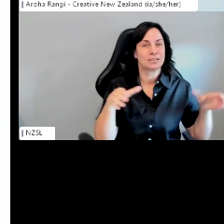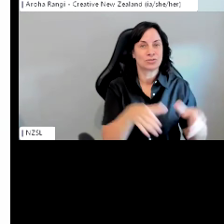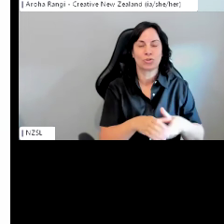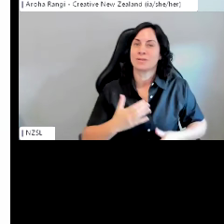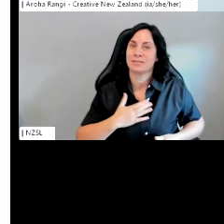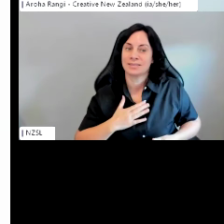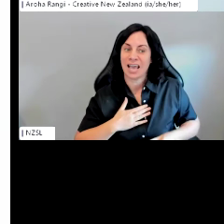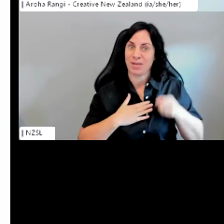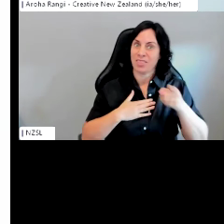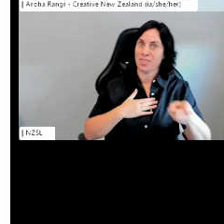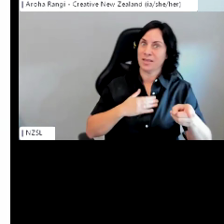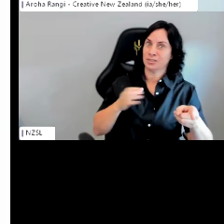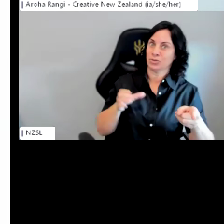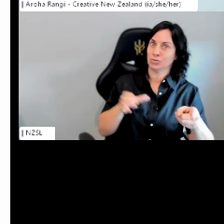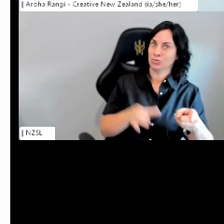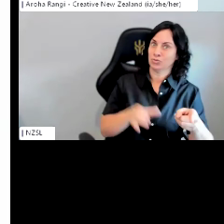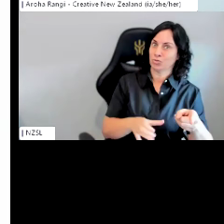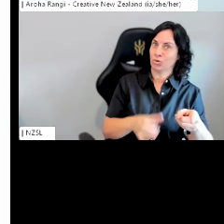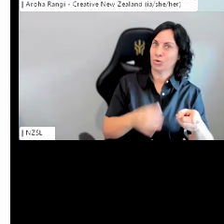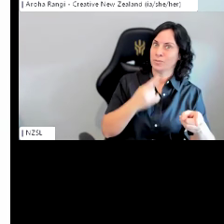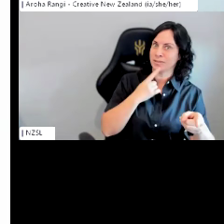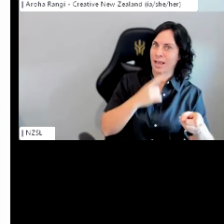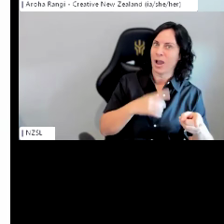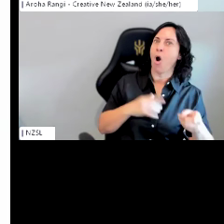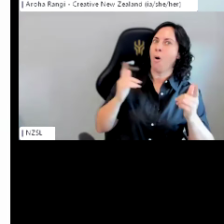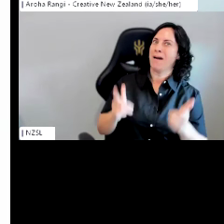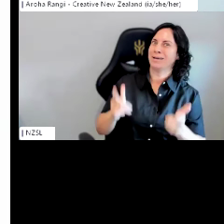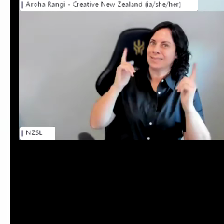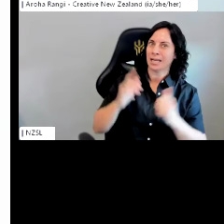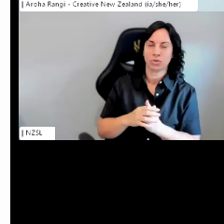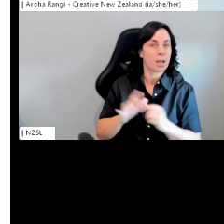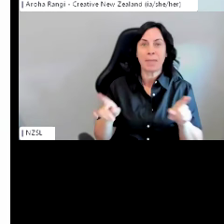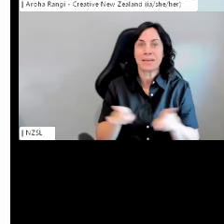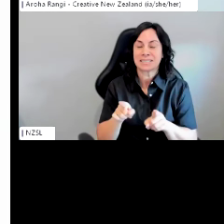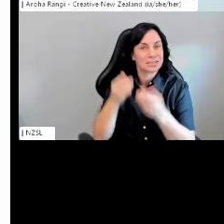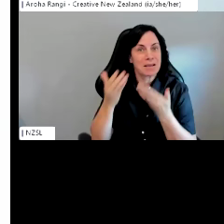dangerous it is. It could be the same event, by the way. Um, but but they're looking for